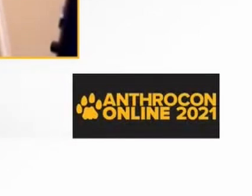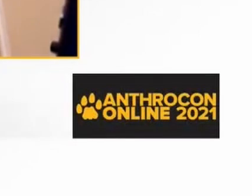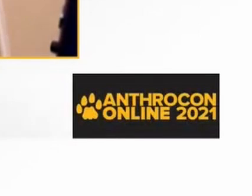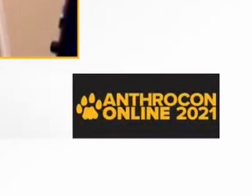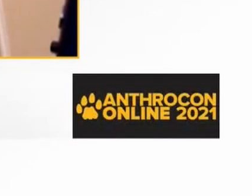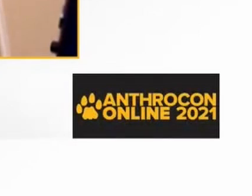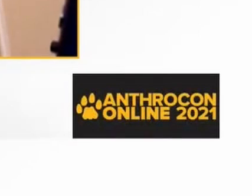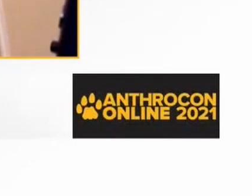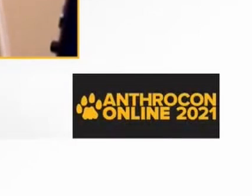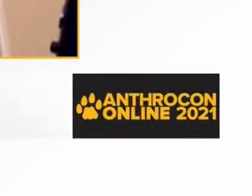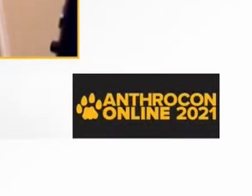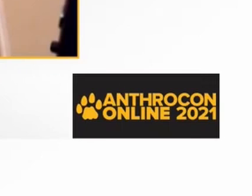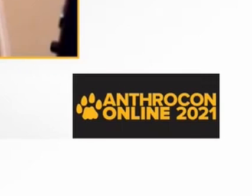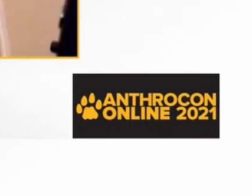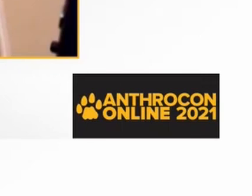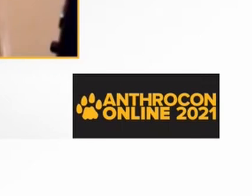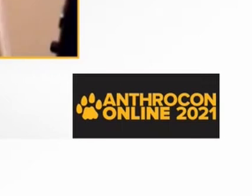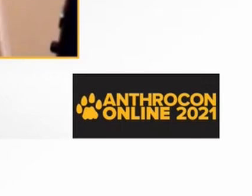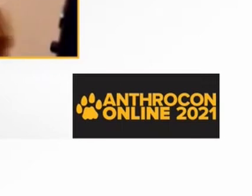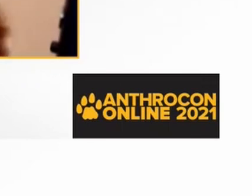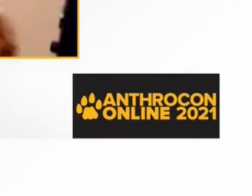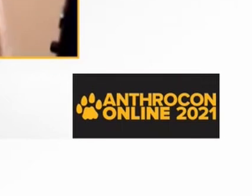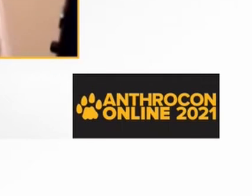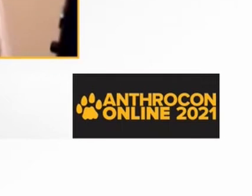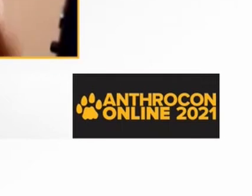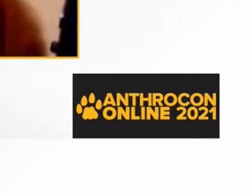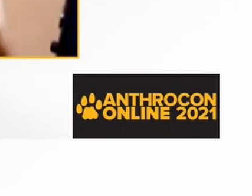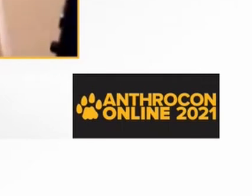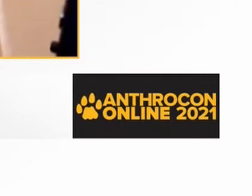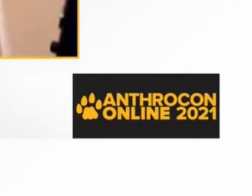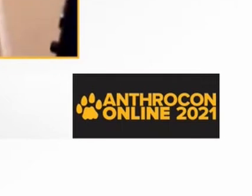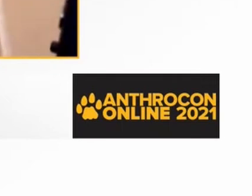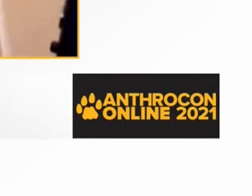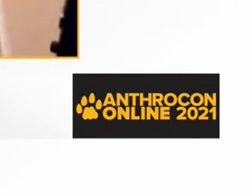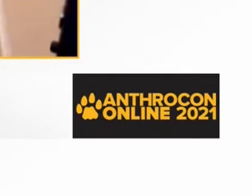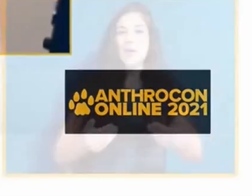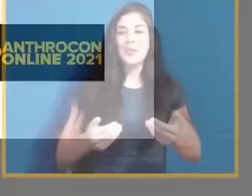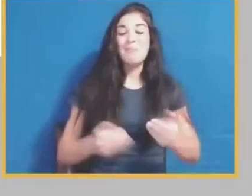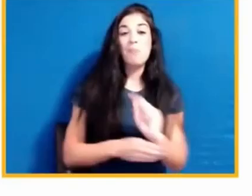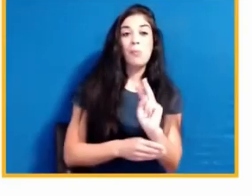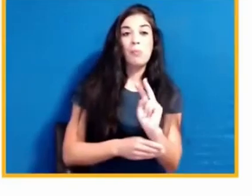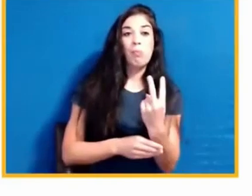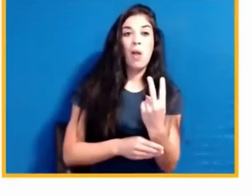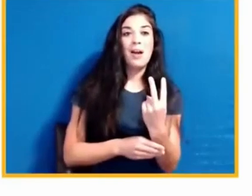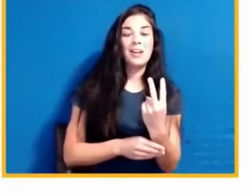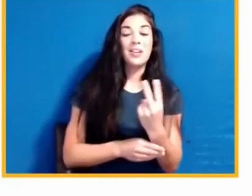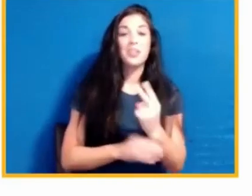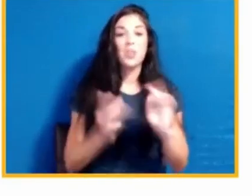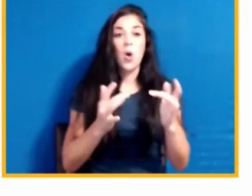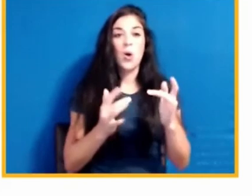[Zeke] Welcome to the second Anthrocon Online dance competition! I'm your host, Zeke Hyena, and I'm super